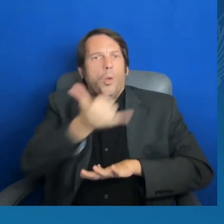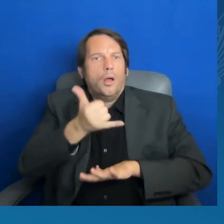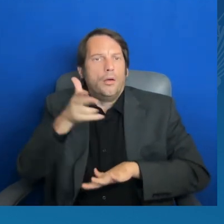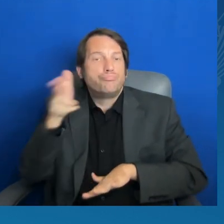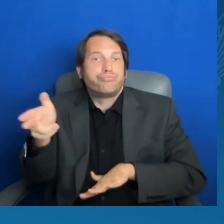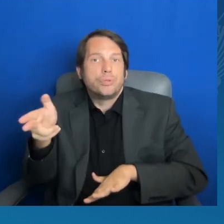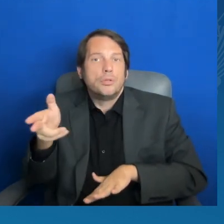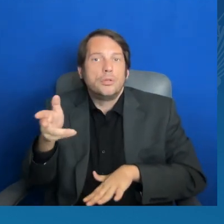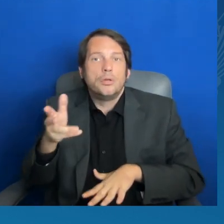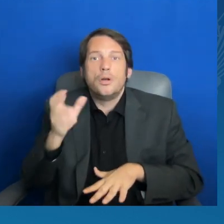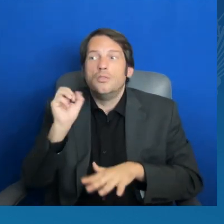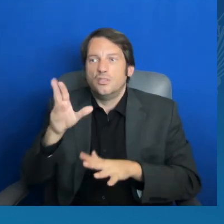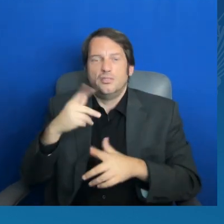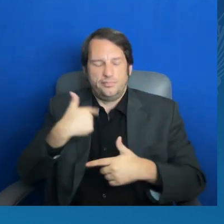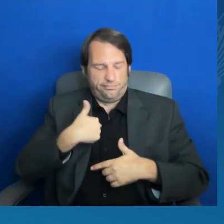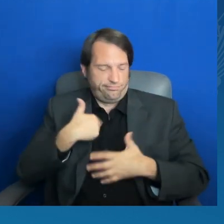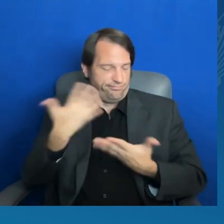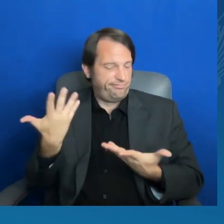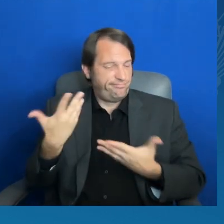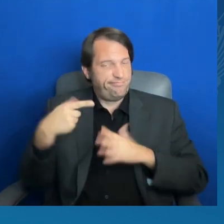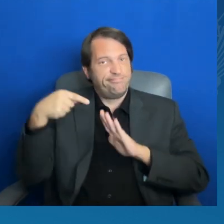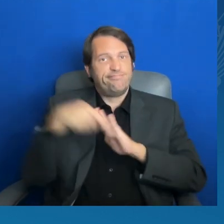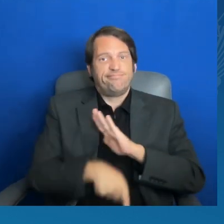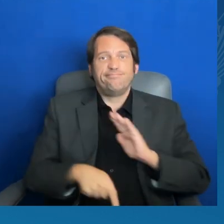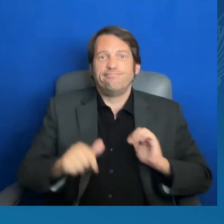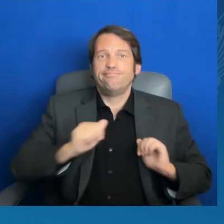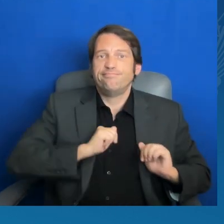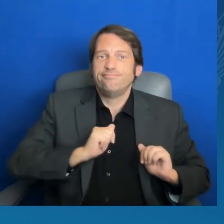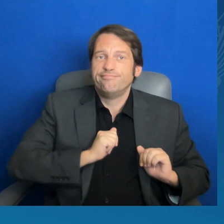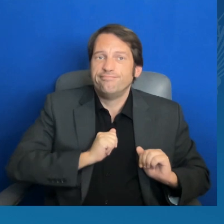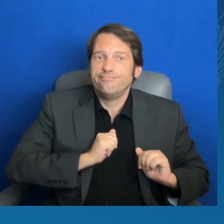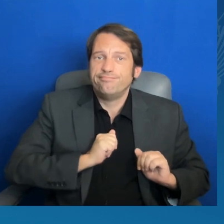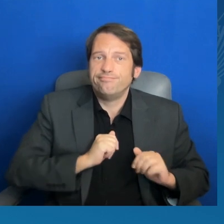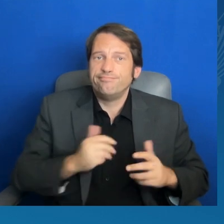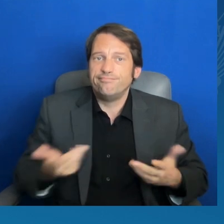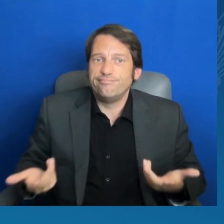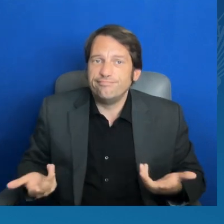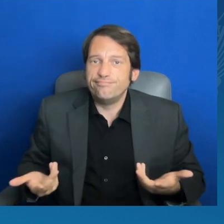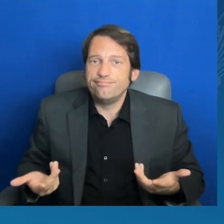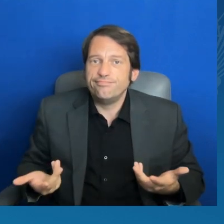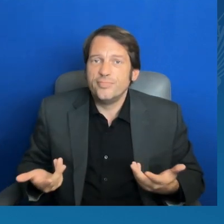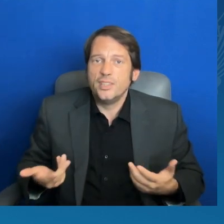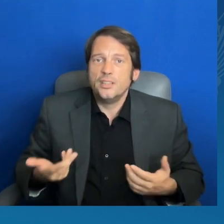because there was not a lockbox in the safe box -- when we think about it,